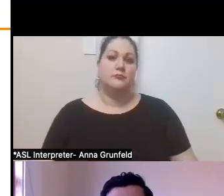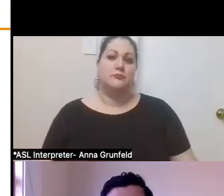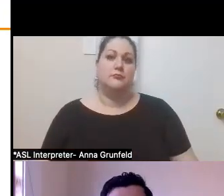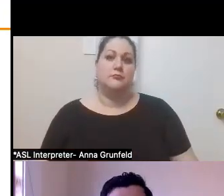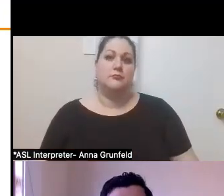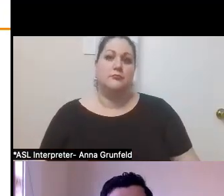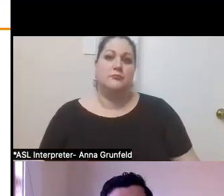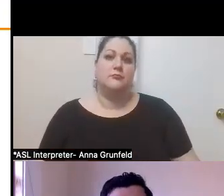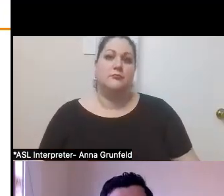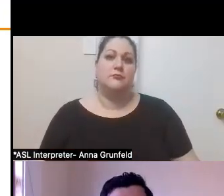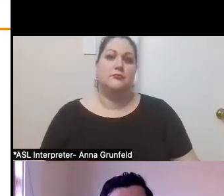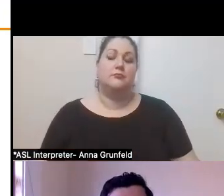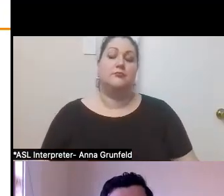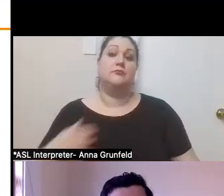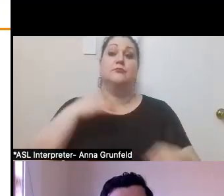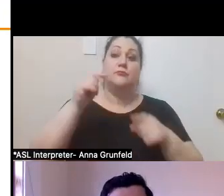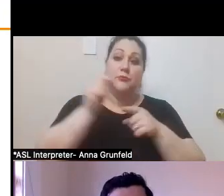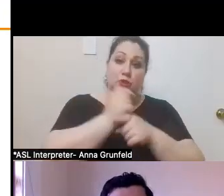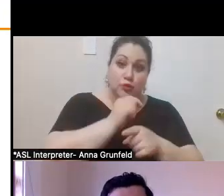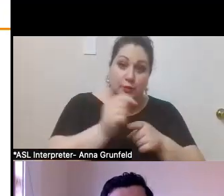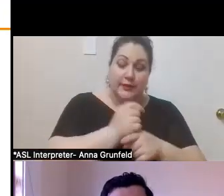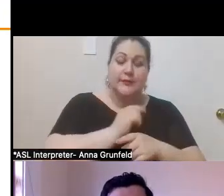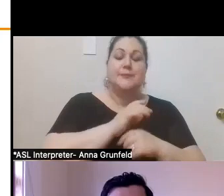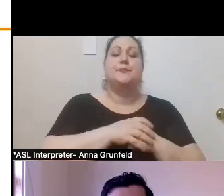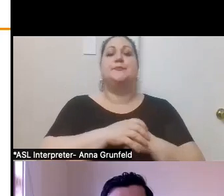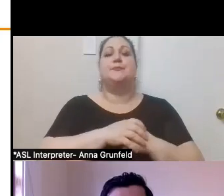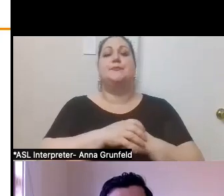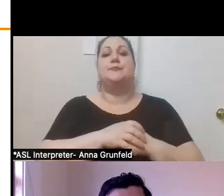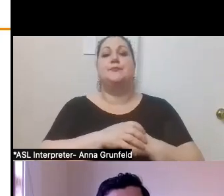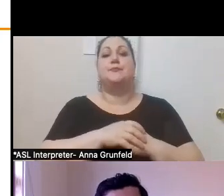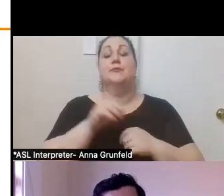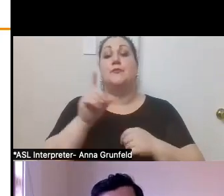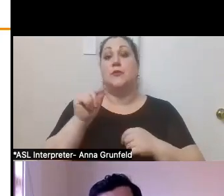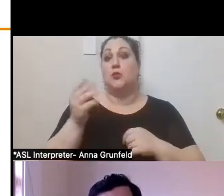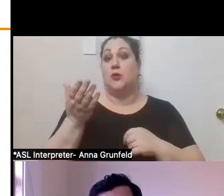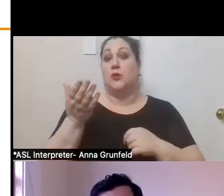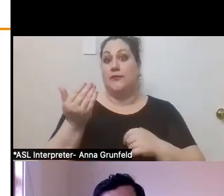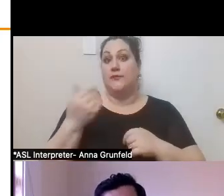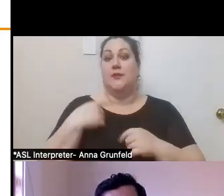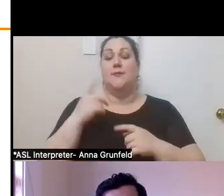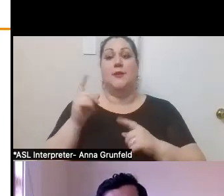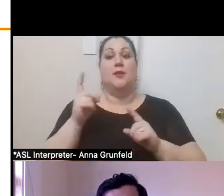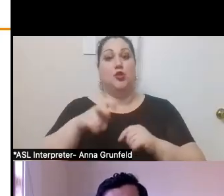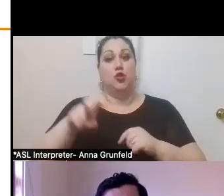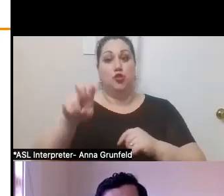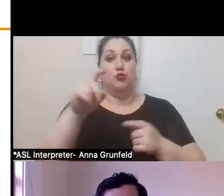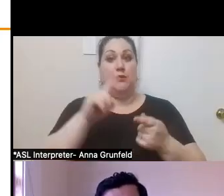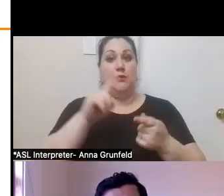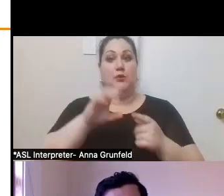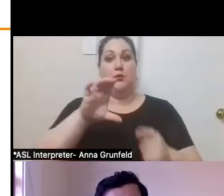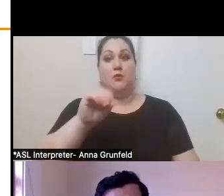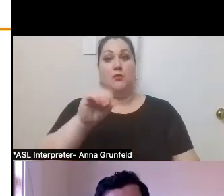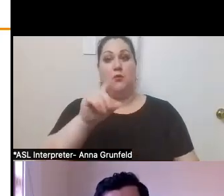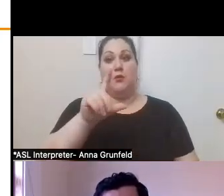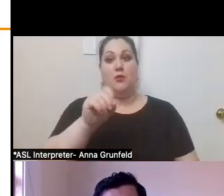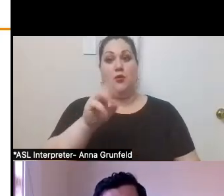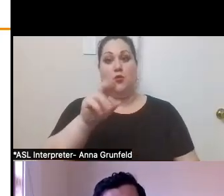And in 2015, I went on a trip to Colorado to celebrate the end of my residency with a couple friends.